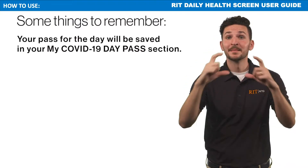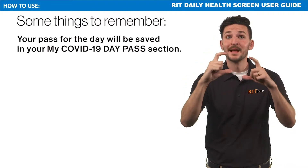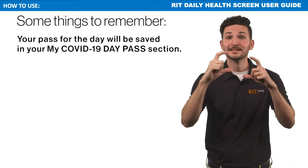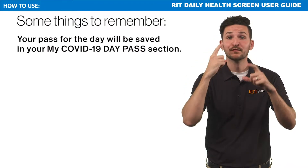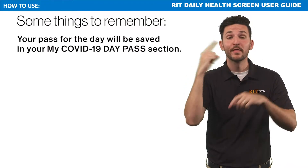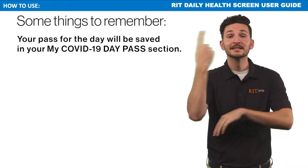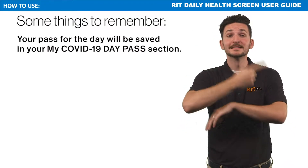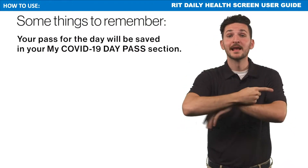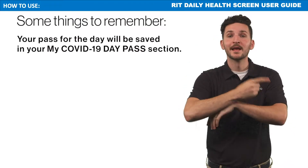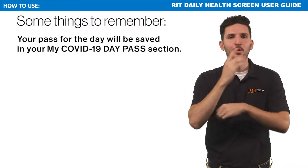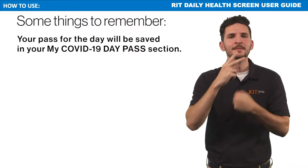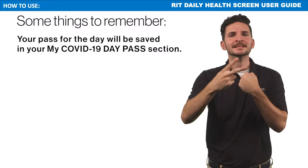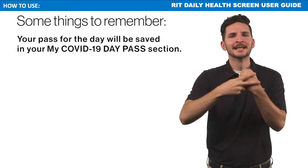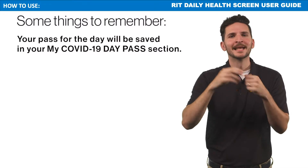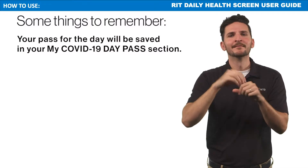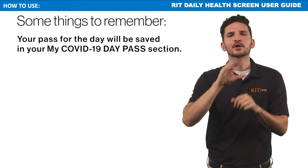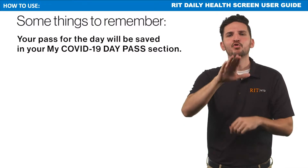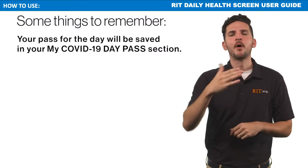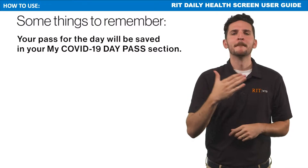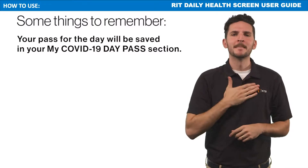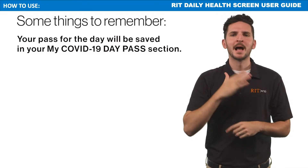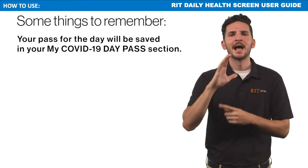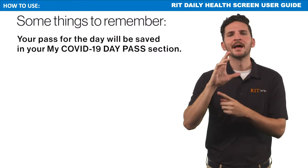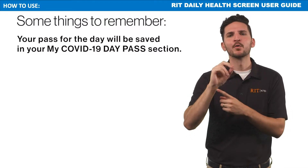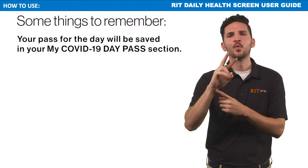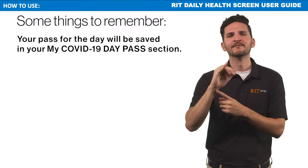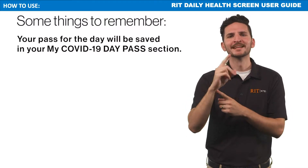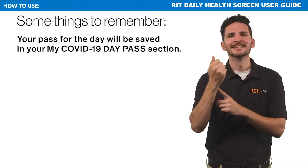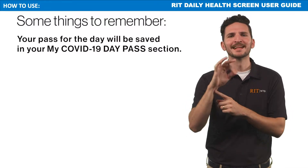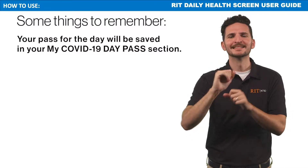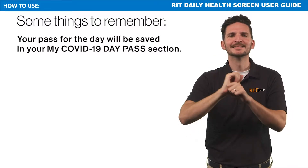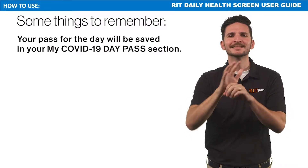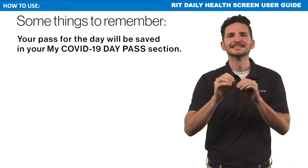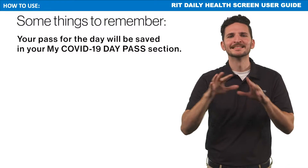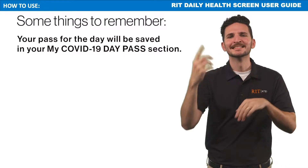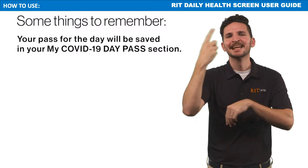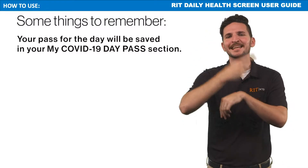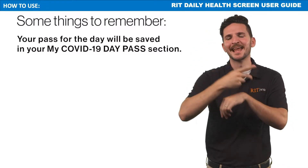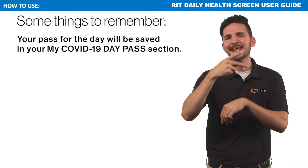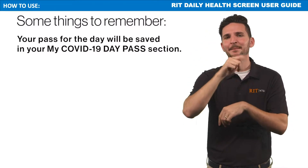Your pass for the day will be saved in your My COVID-19 DAY PASS section.